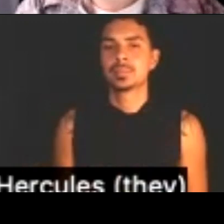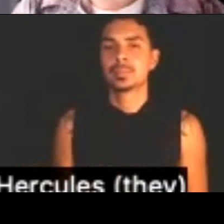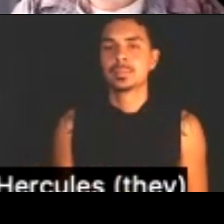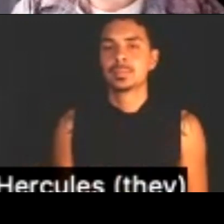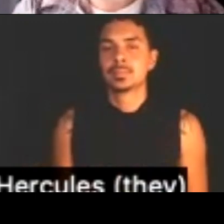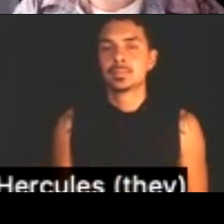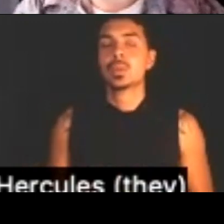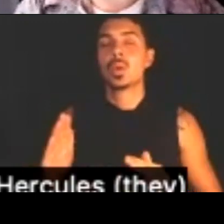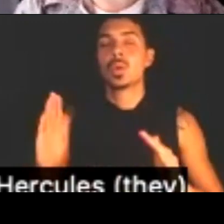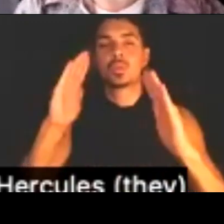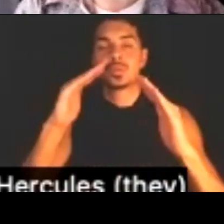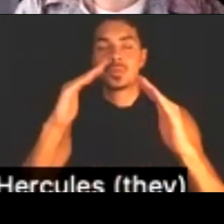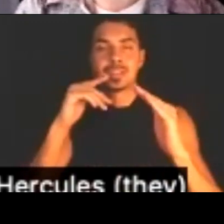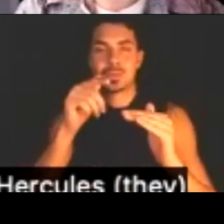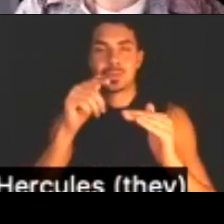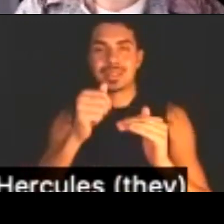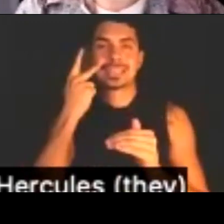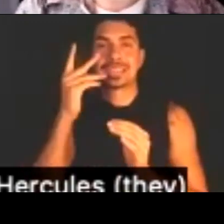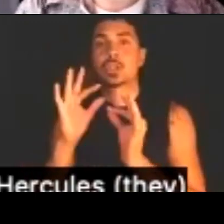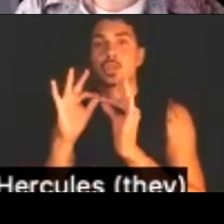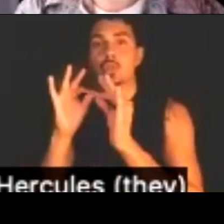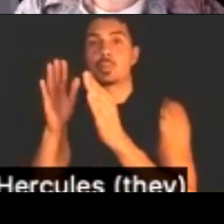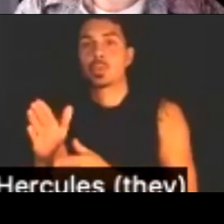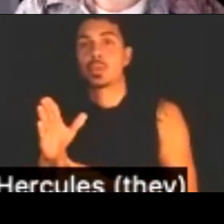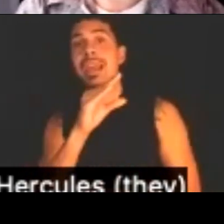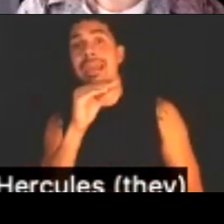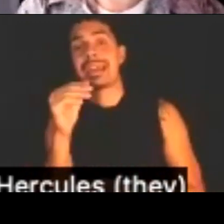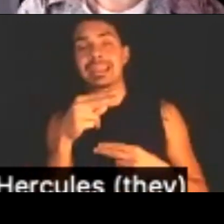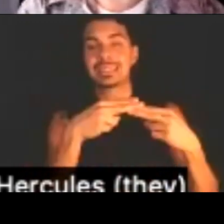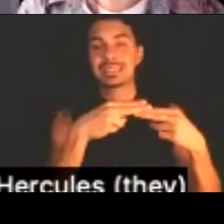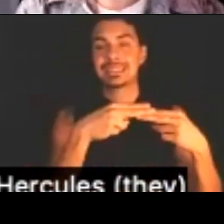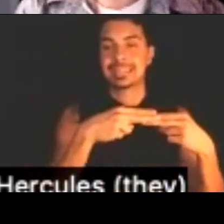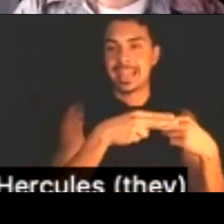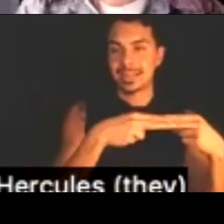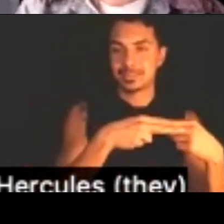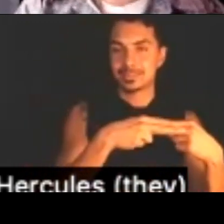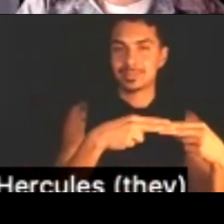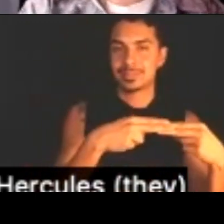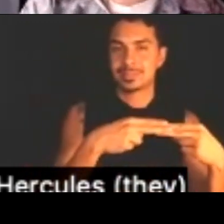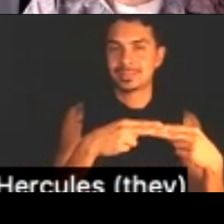if you'd like to see me. But they're much more important than I am. So again, welcome.